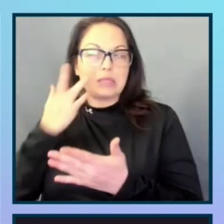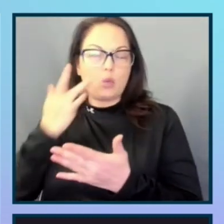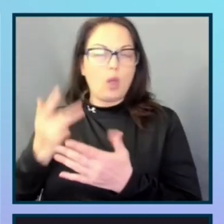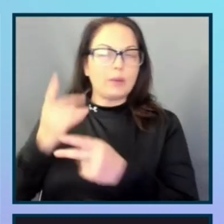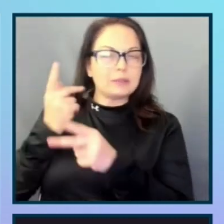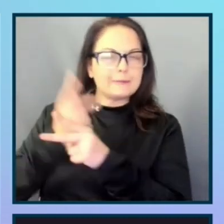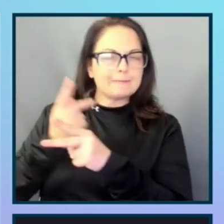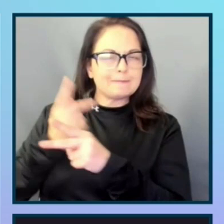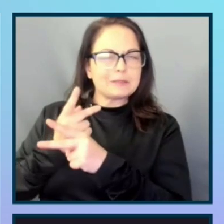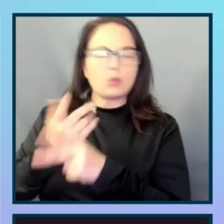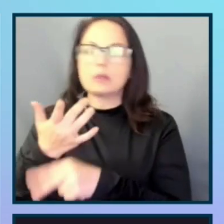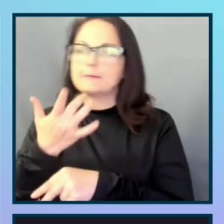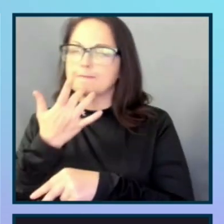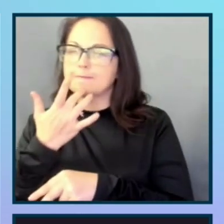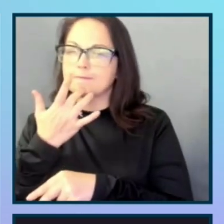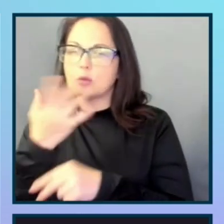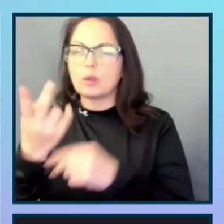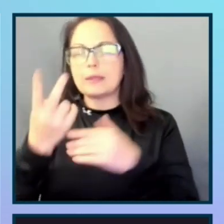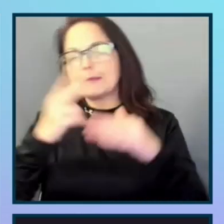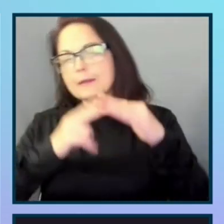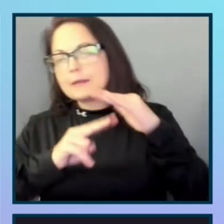and the stories and the decisions that we draw from it.